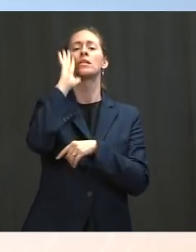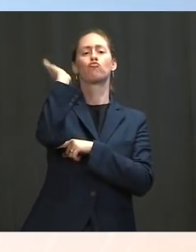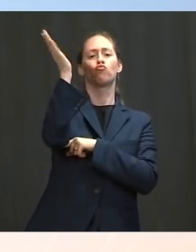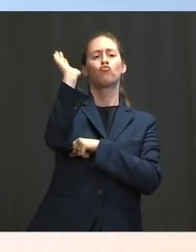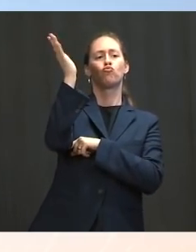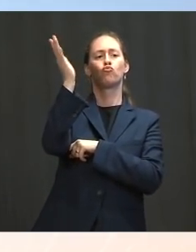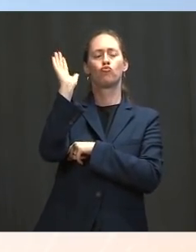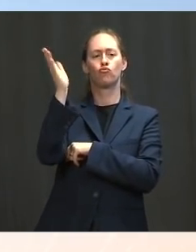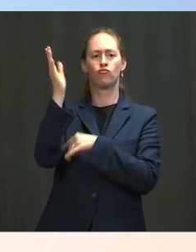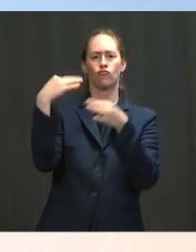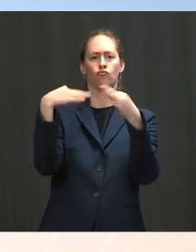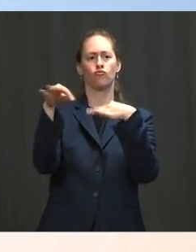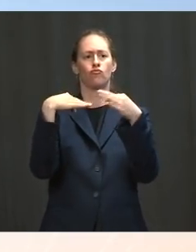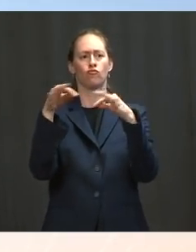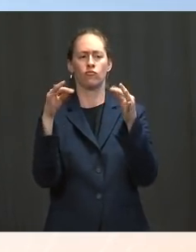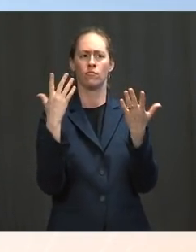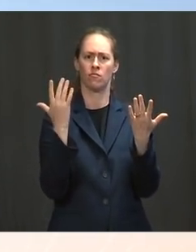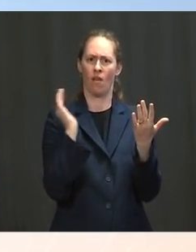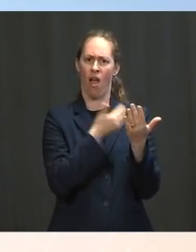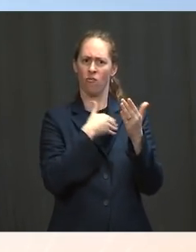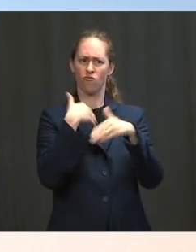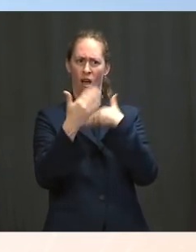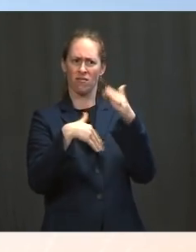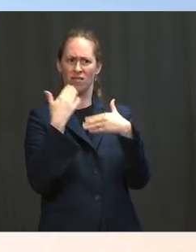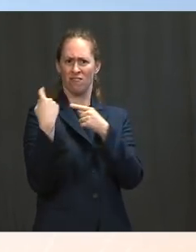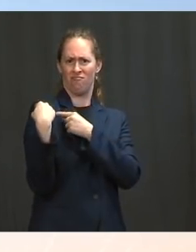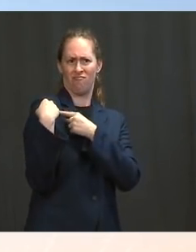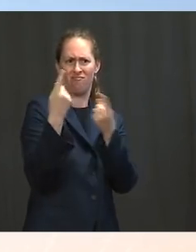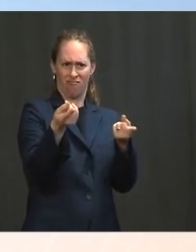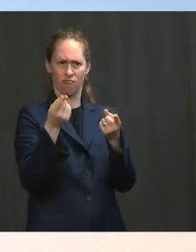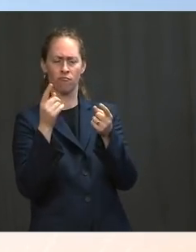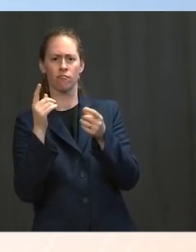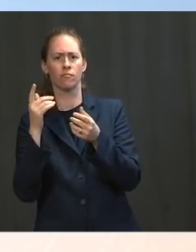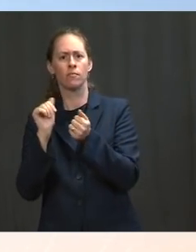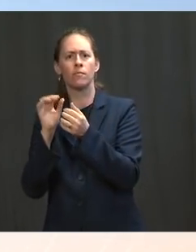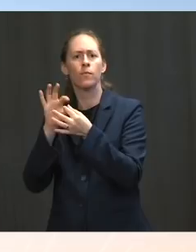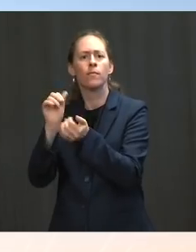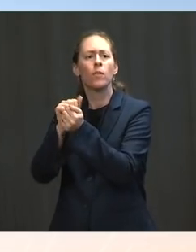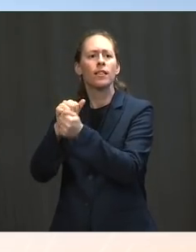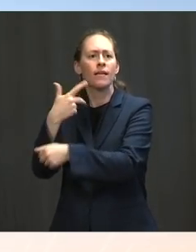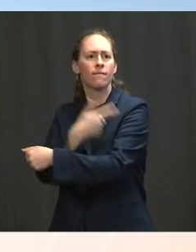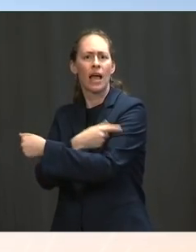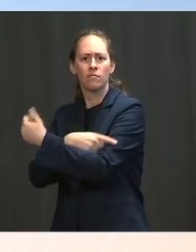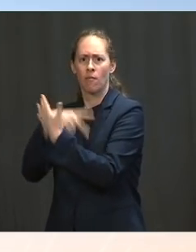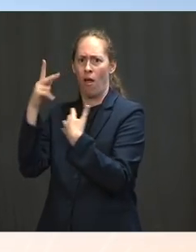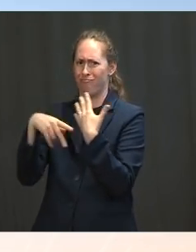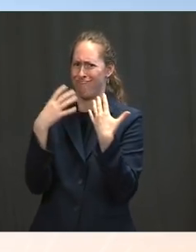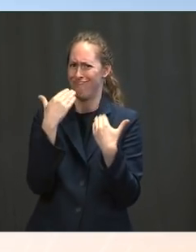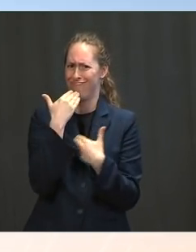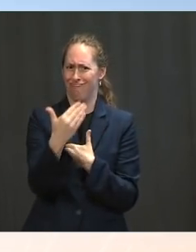because of its robust vaccination campaign, as well as the importance of every eligible American getting vaccinated,